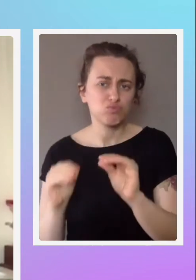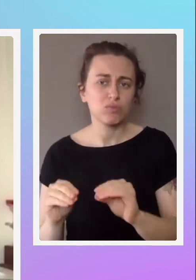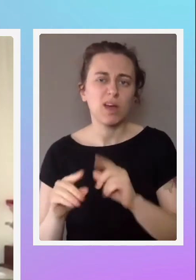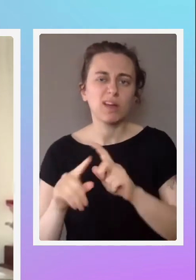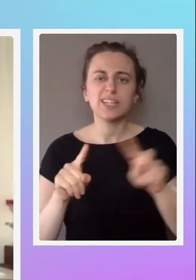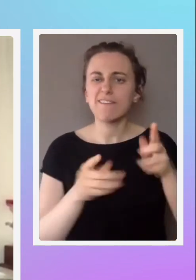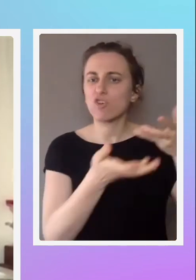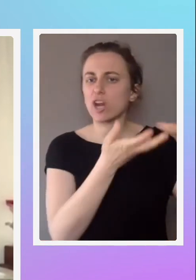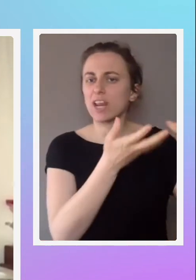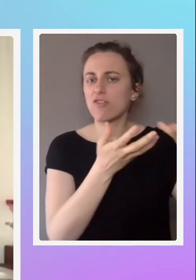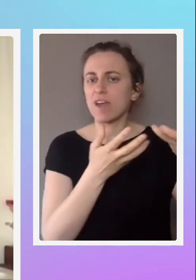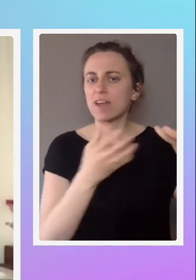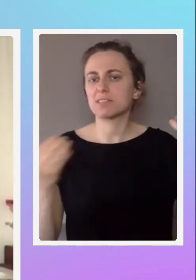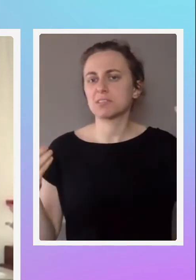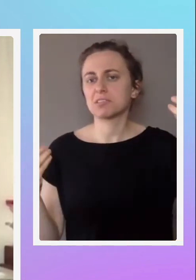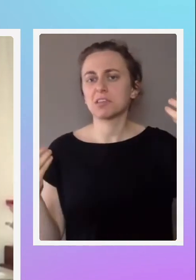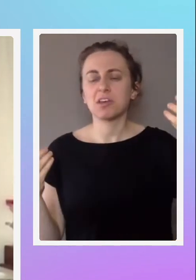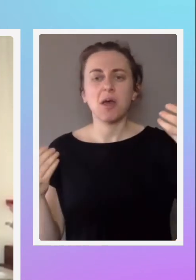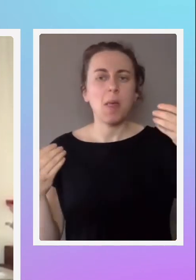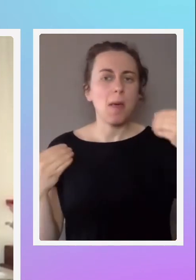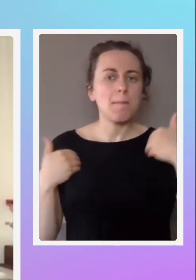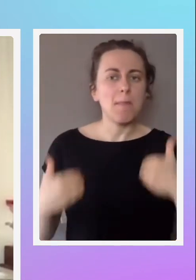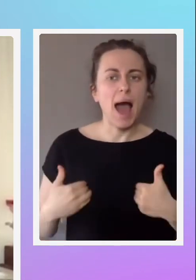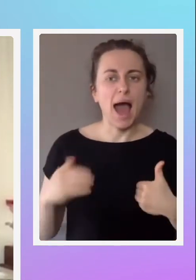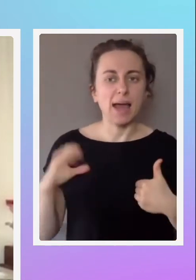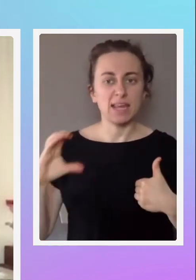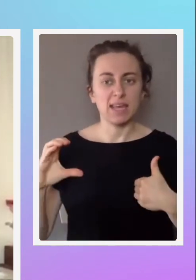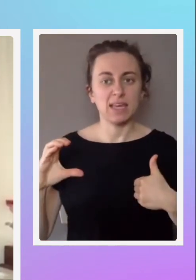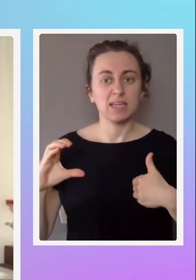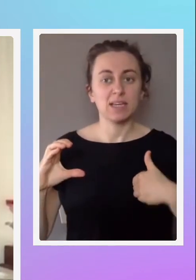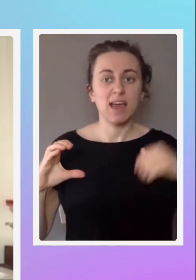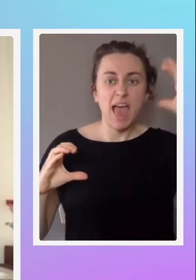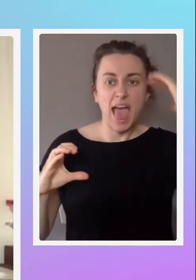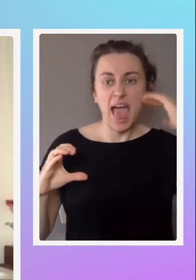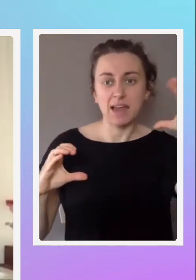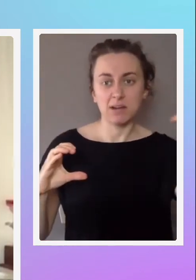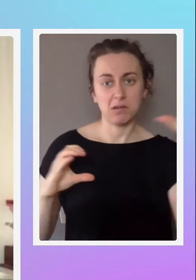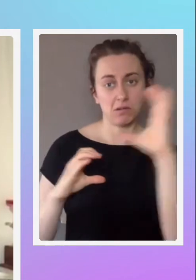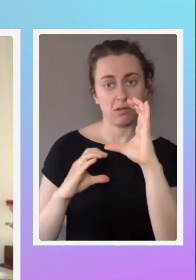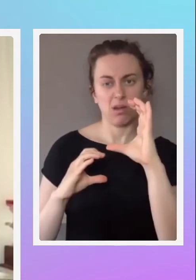to the body, might be at least a design tactic that we could keep in mind.